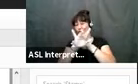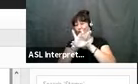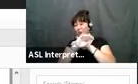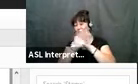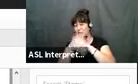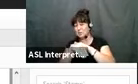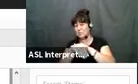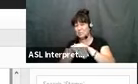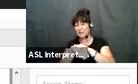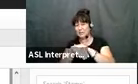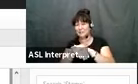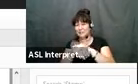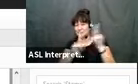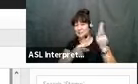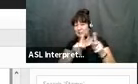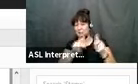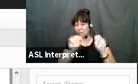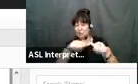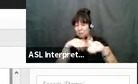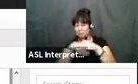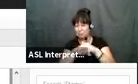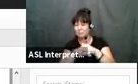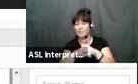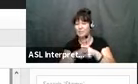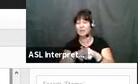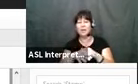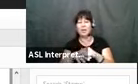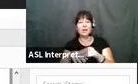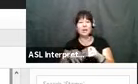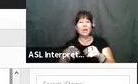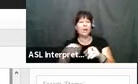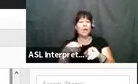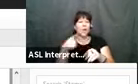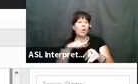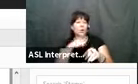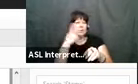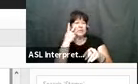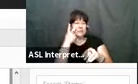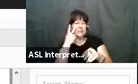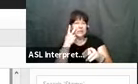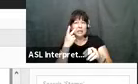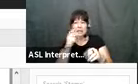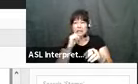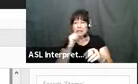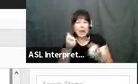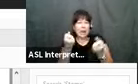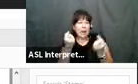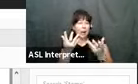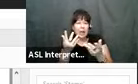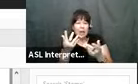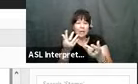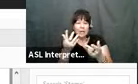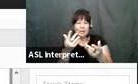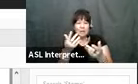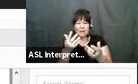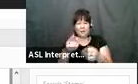State determined that they were not seeing a lot of transmission in those particular sectors or businesses, and they were lower risk.